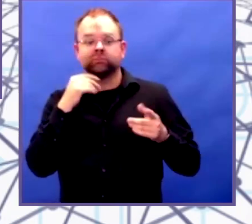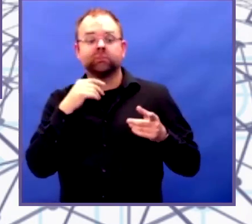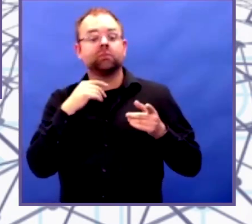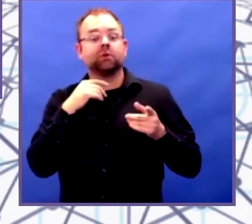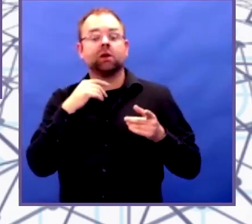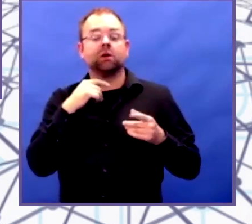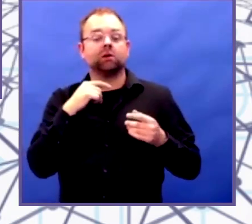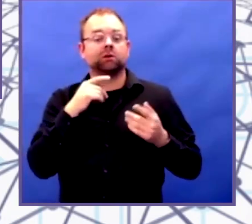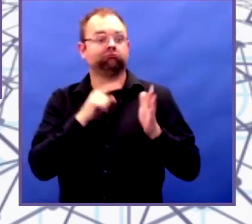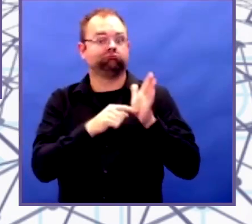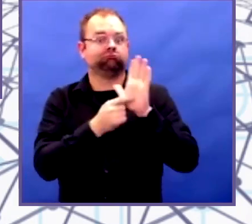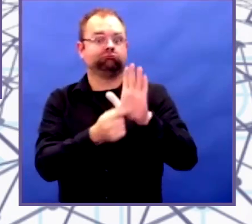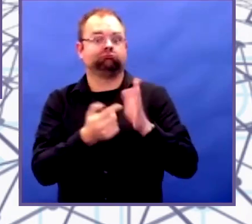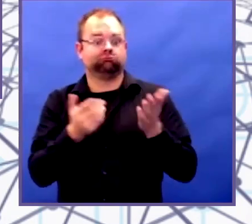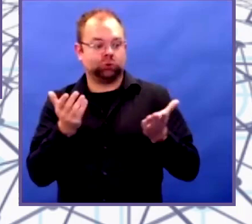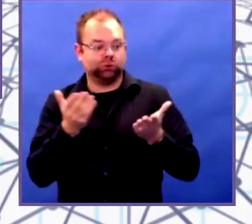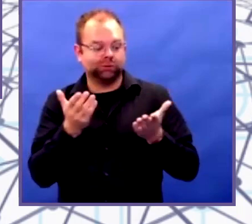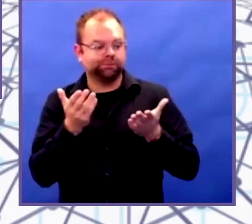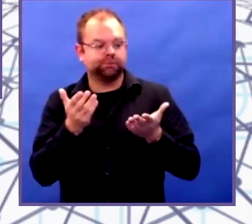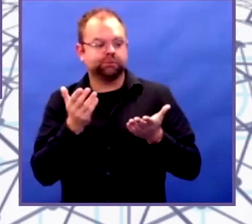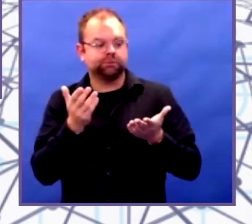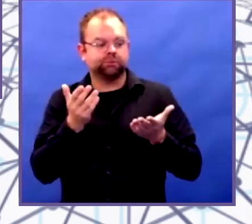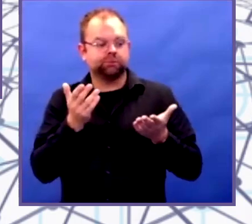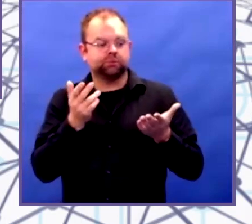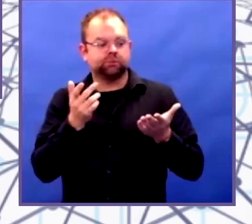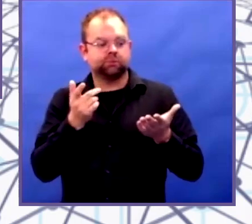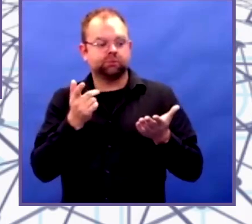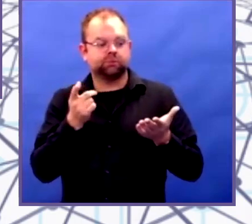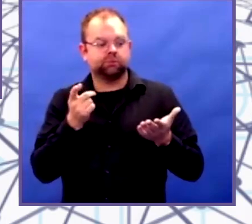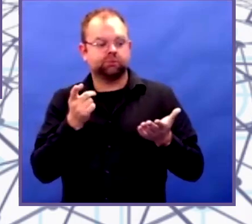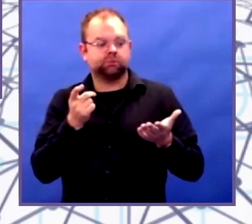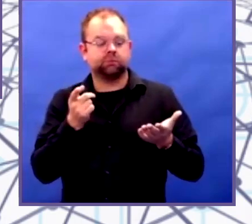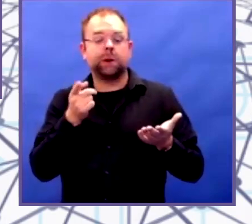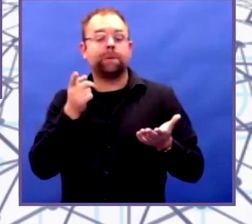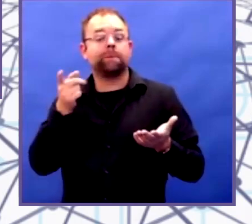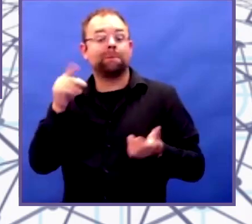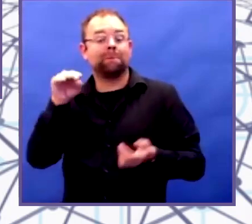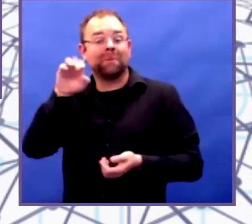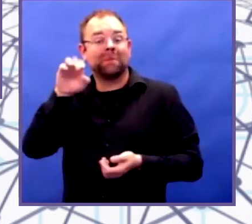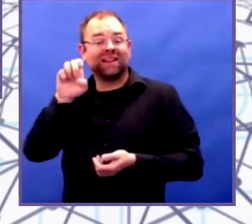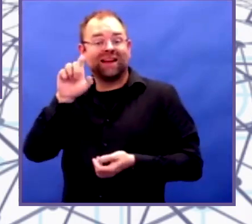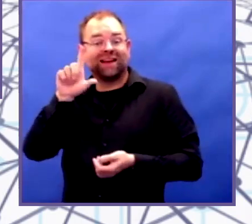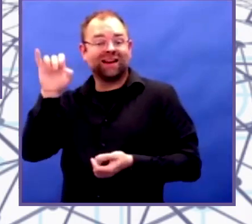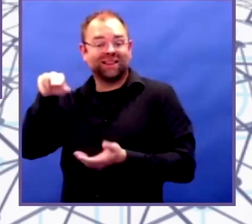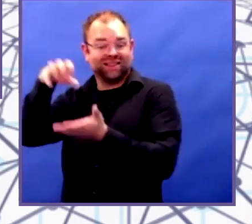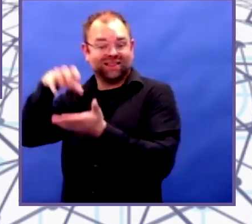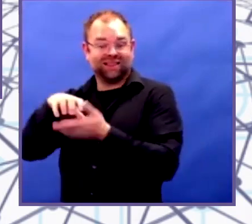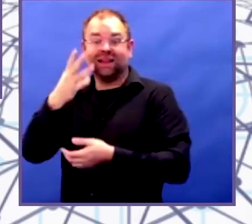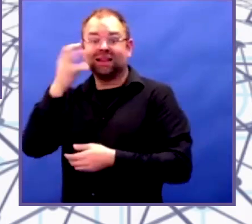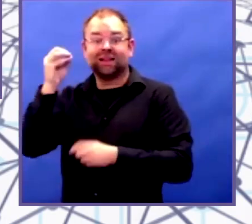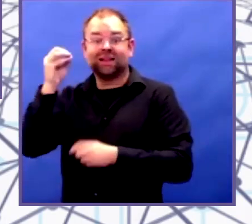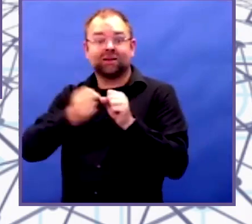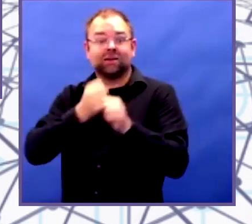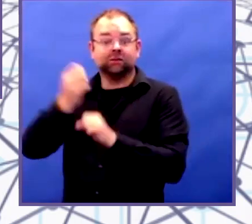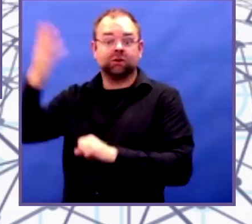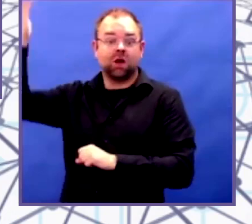And one of the strategies that I can relate to this answer is through social urbanism strategies.